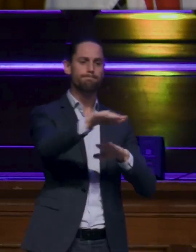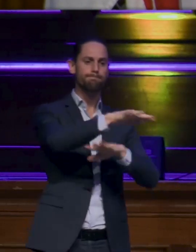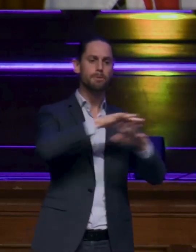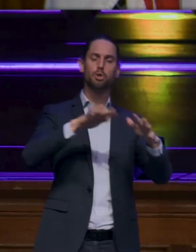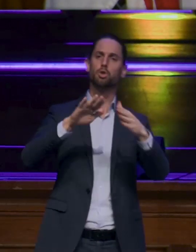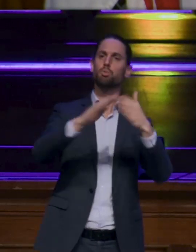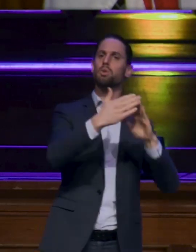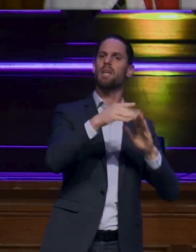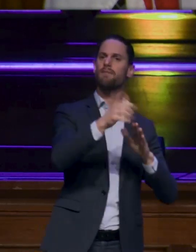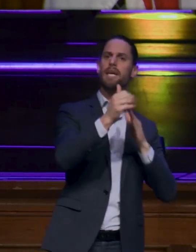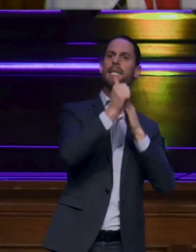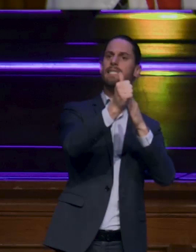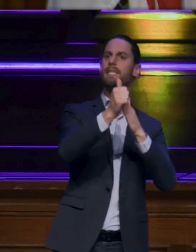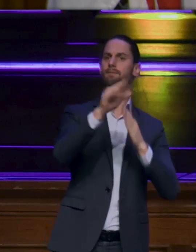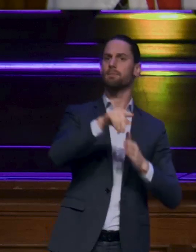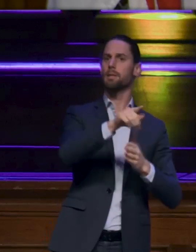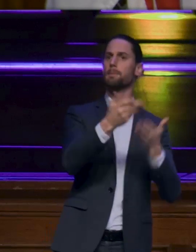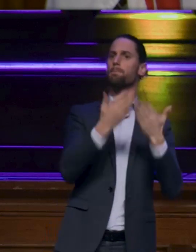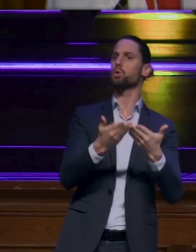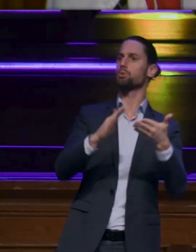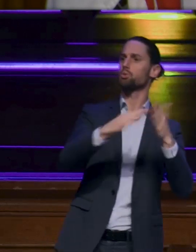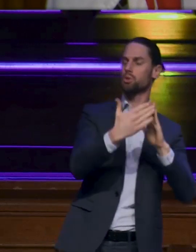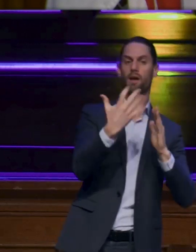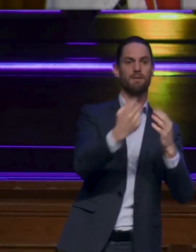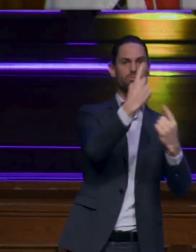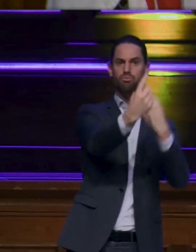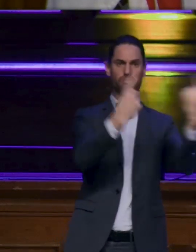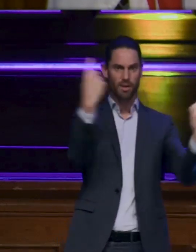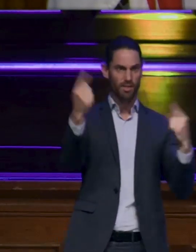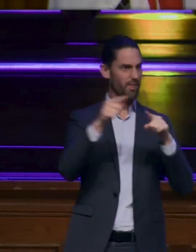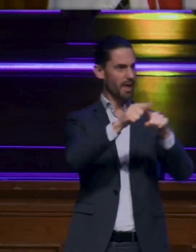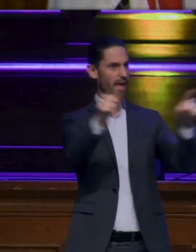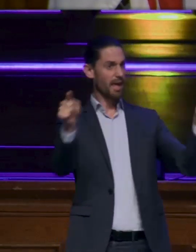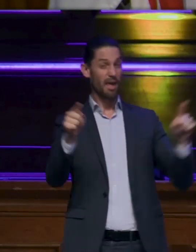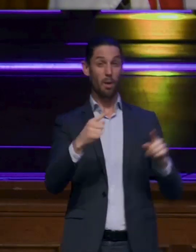leaders from the Muslim community across Canterbury who the day before had been